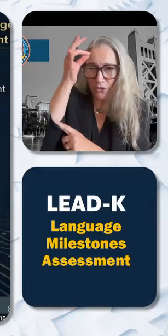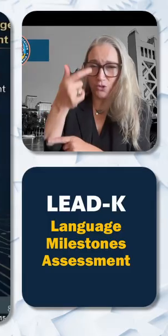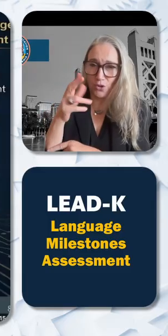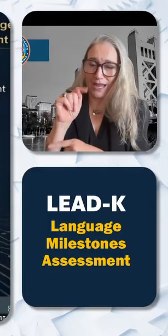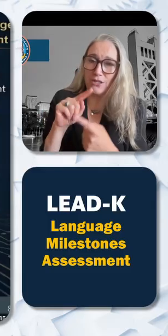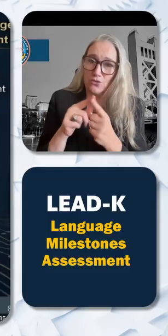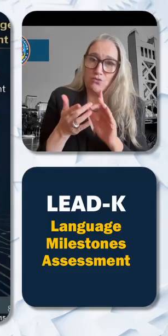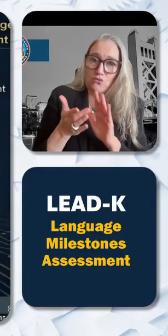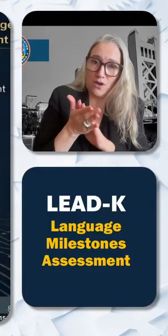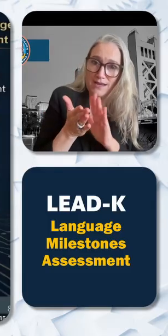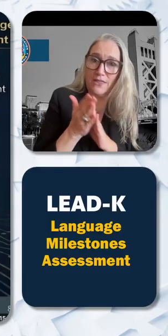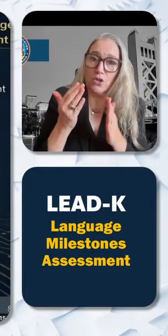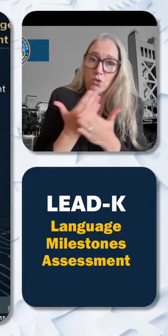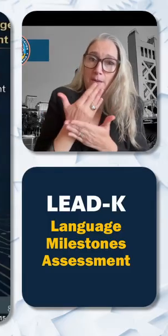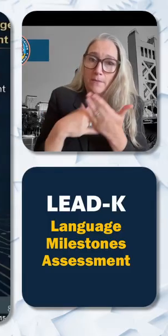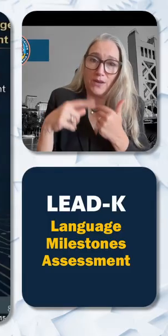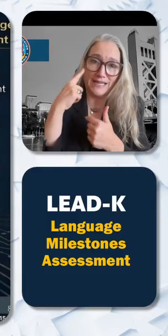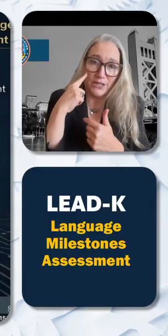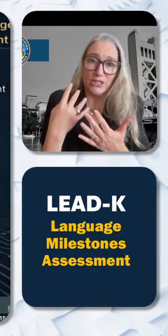We received a grant, it was a federal grant,